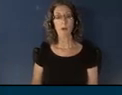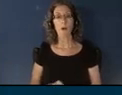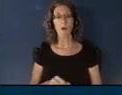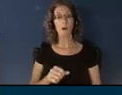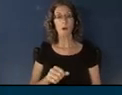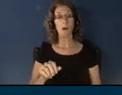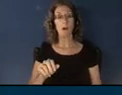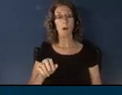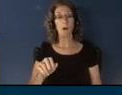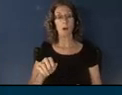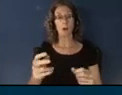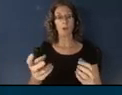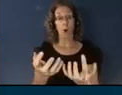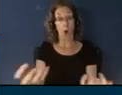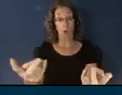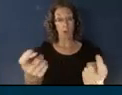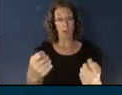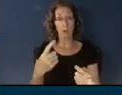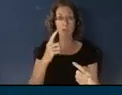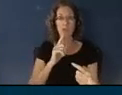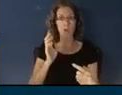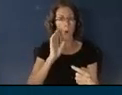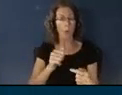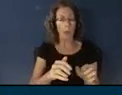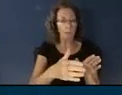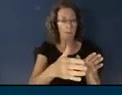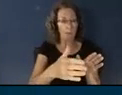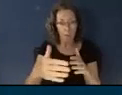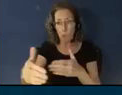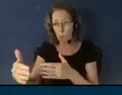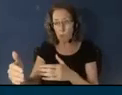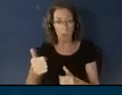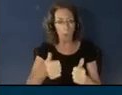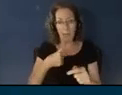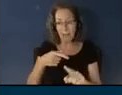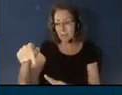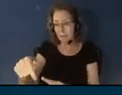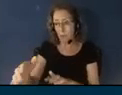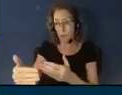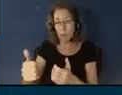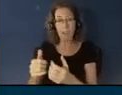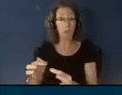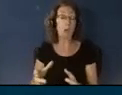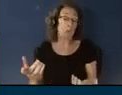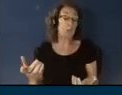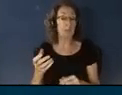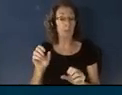know that there's the breakout rooms and which one will have the interpreter, yeah. Okay that sounds great yeah there's already an interpreter assigned to each